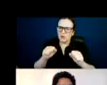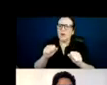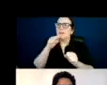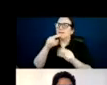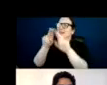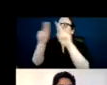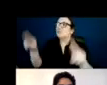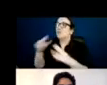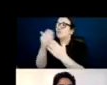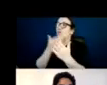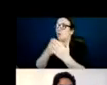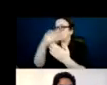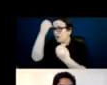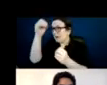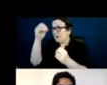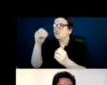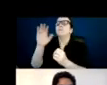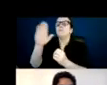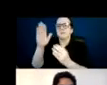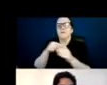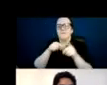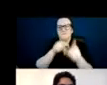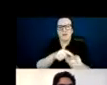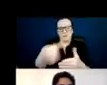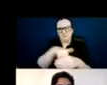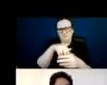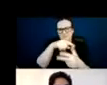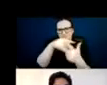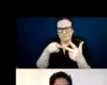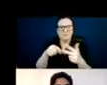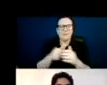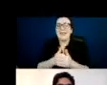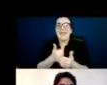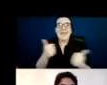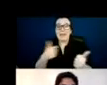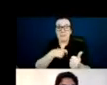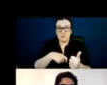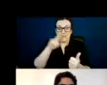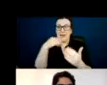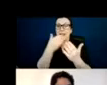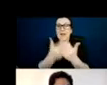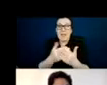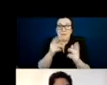obligations, because any person can claim those rights in courts. So they don't have to be